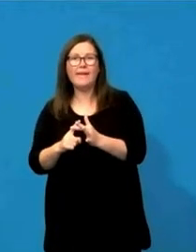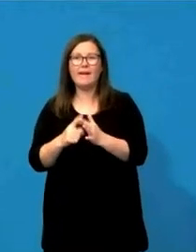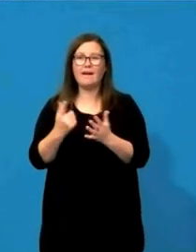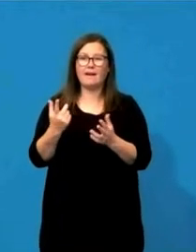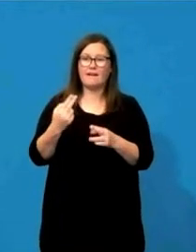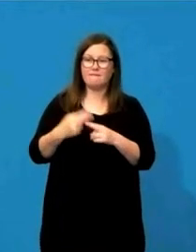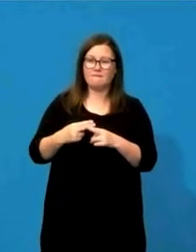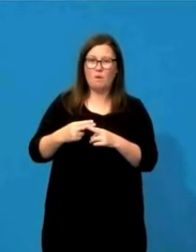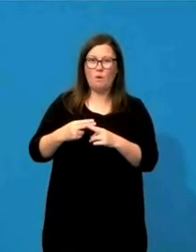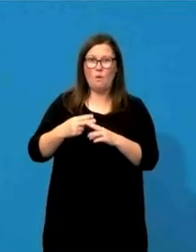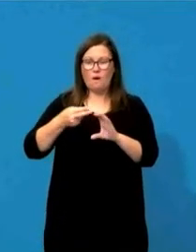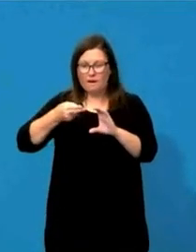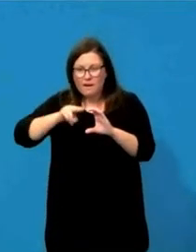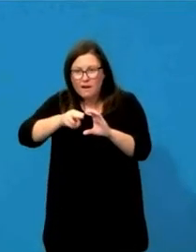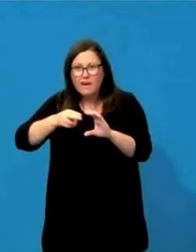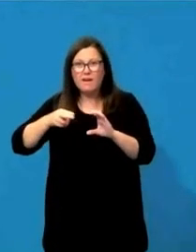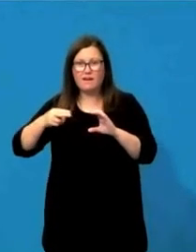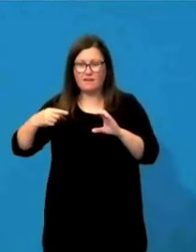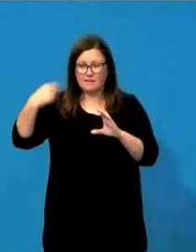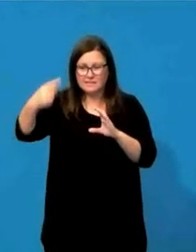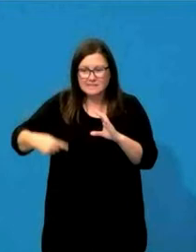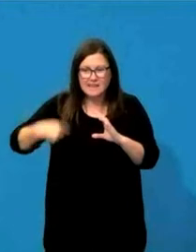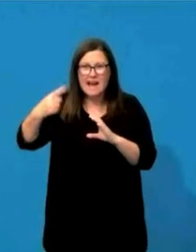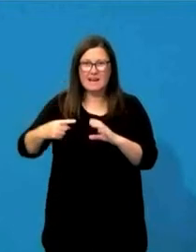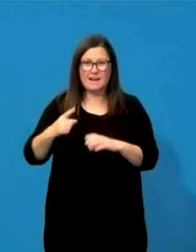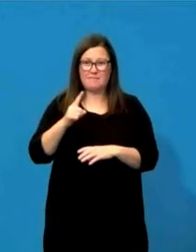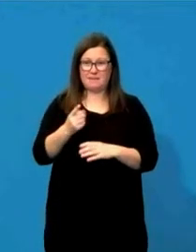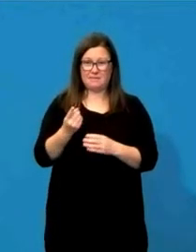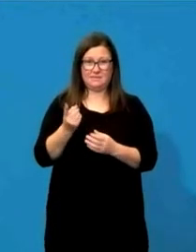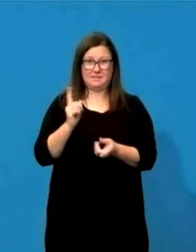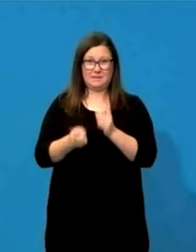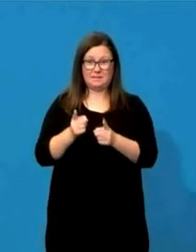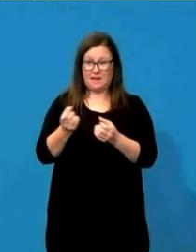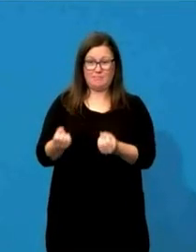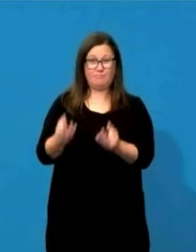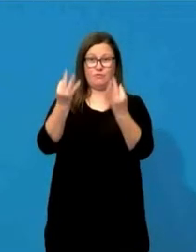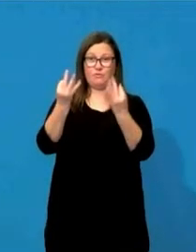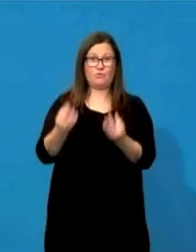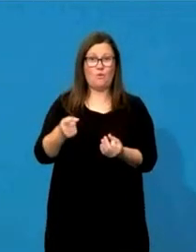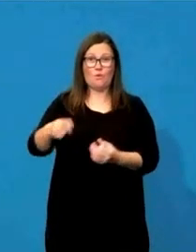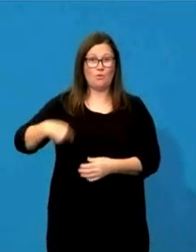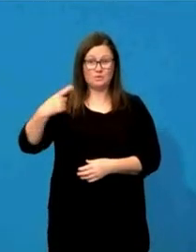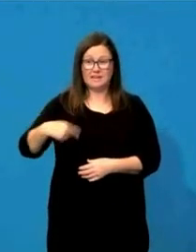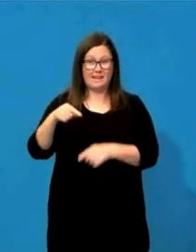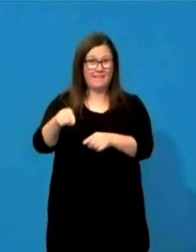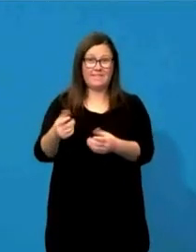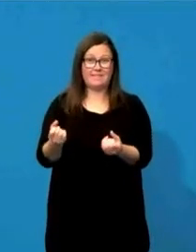always there when we need them. And should you have to leave your community to access those things?